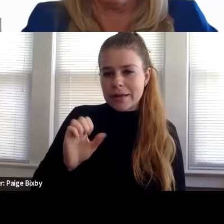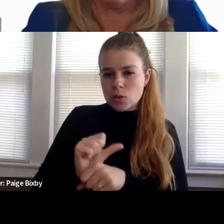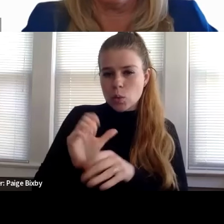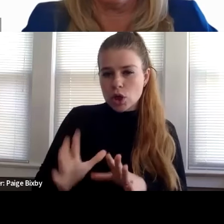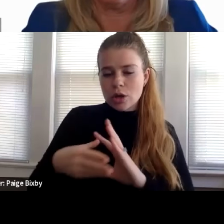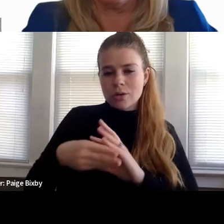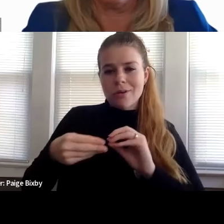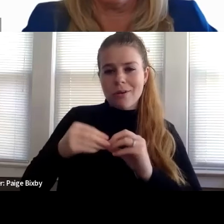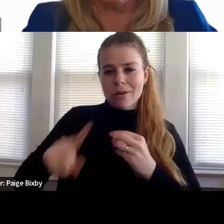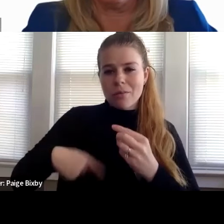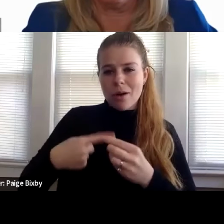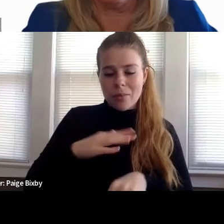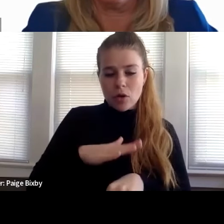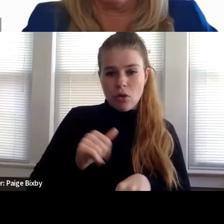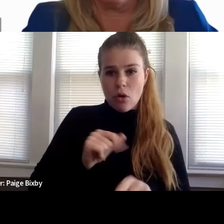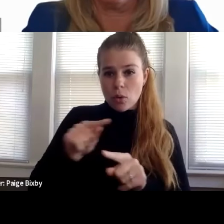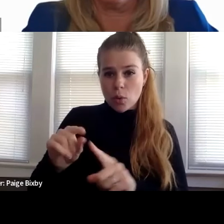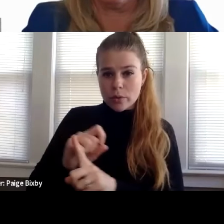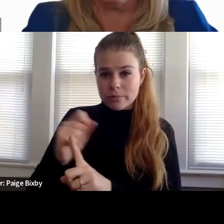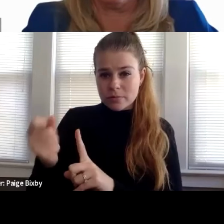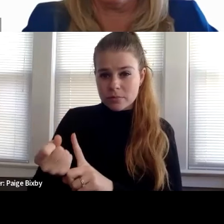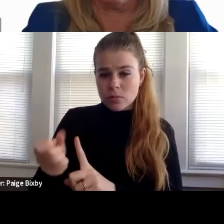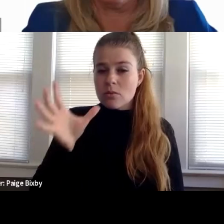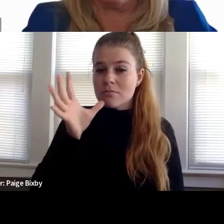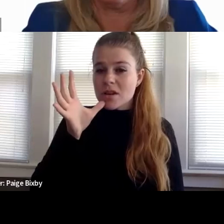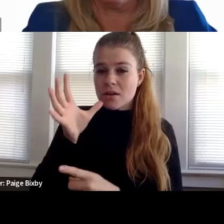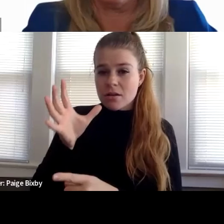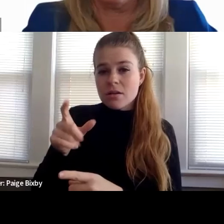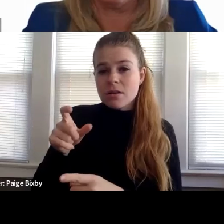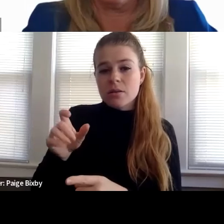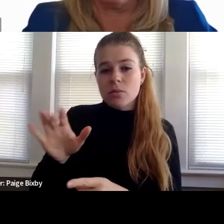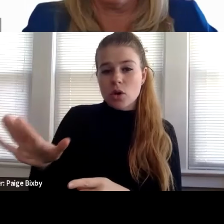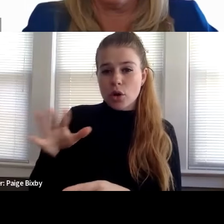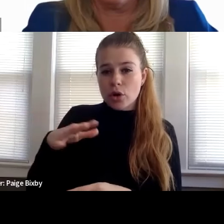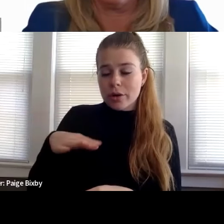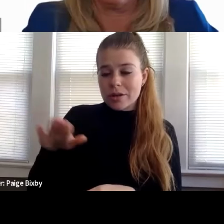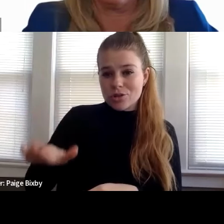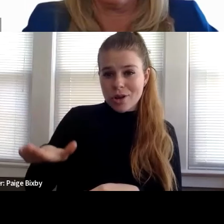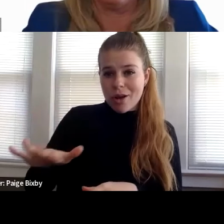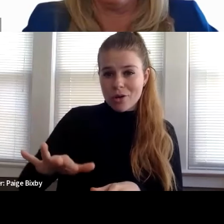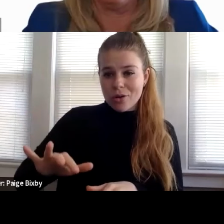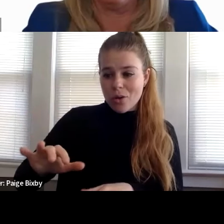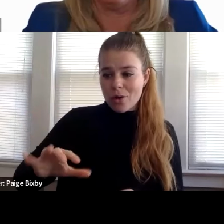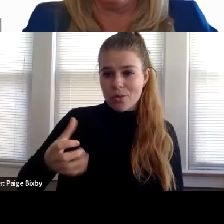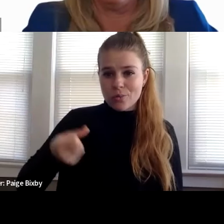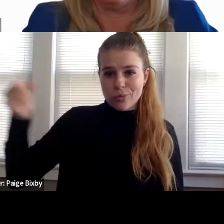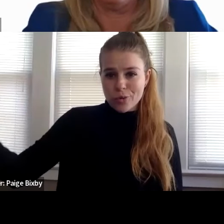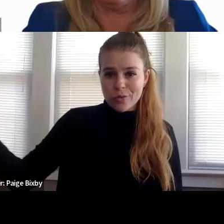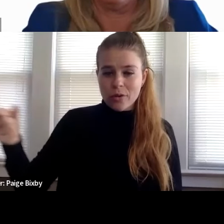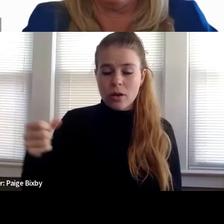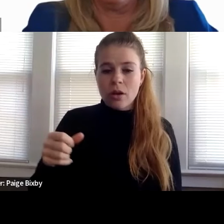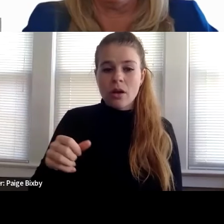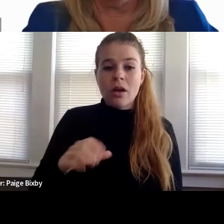to a scene where a mother was having to have her child removed and the incredible trauma the case worker experienced